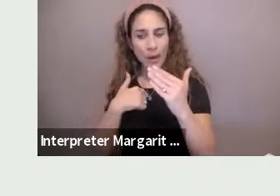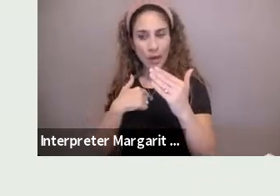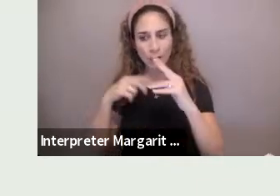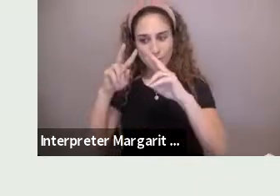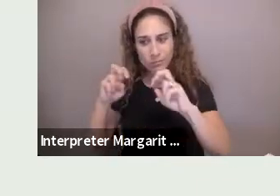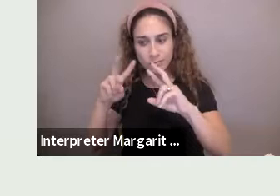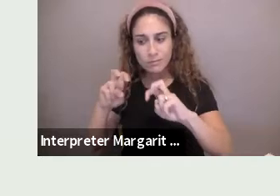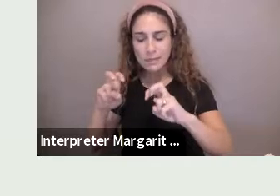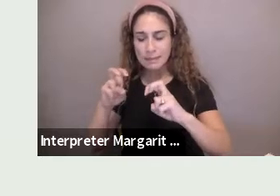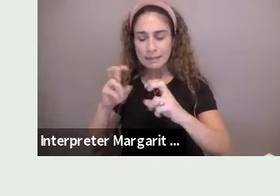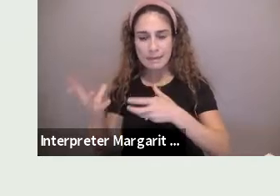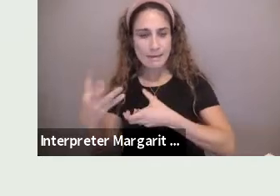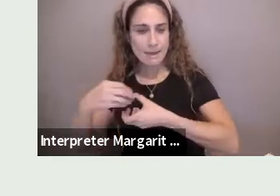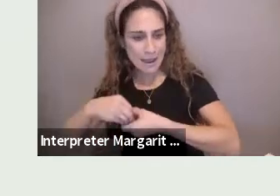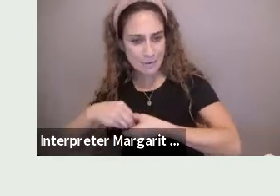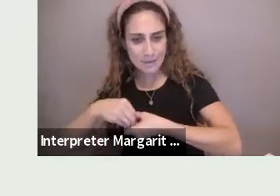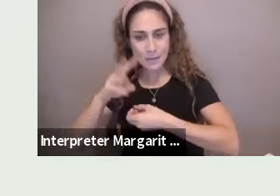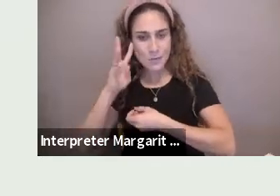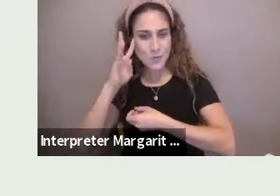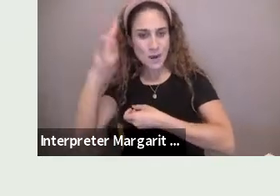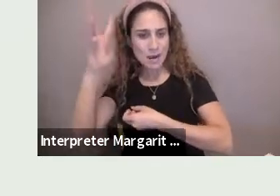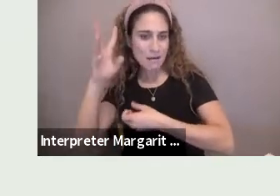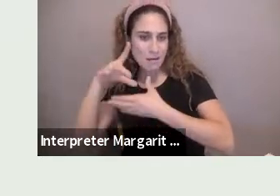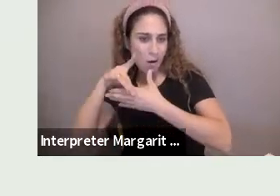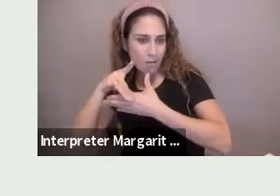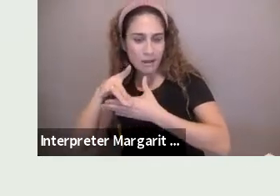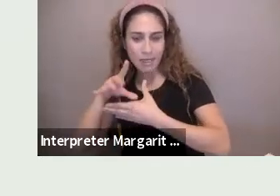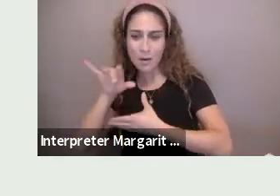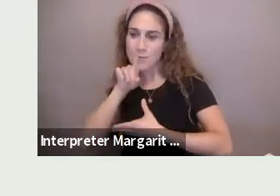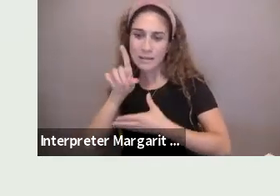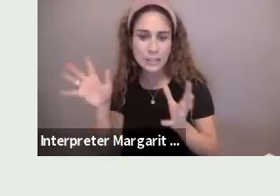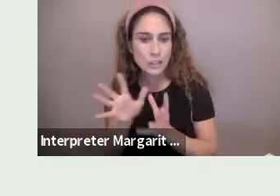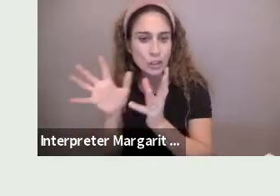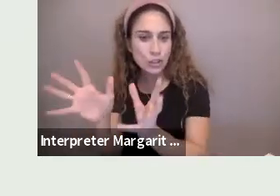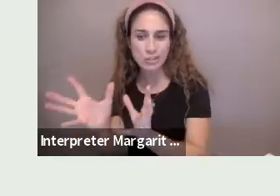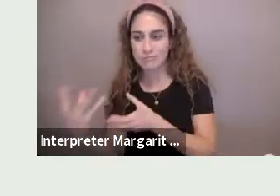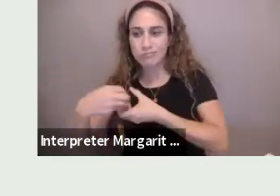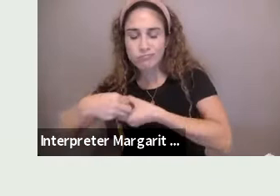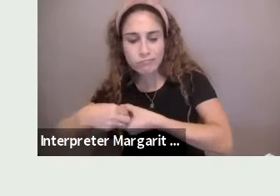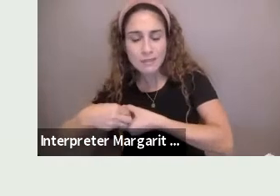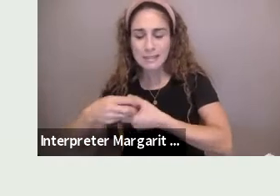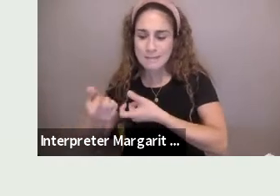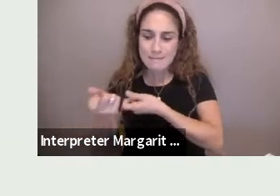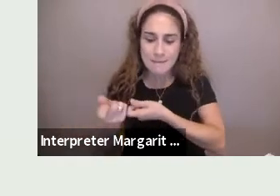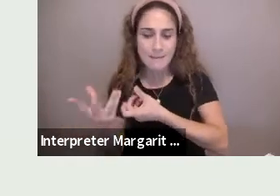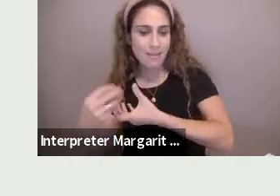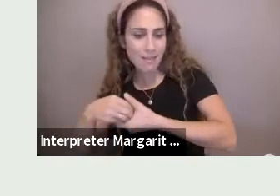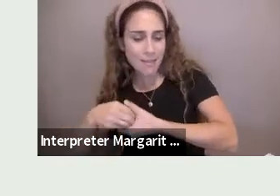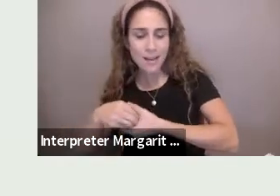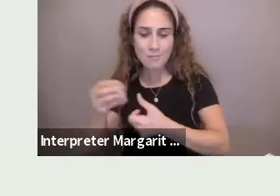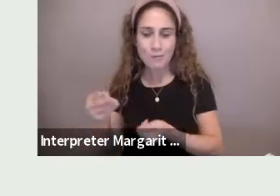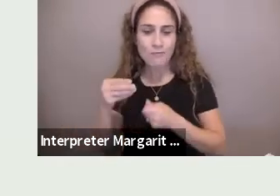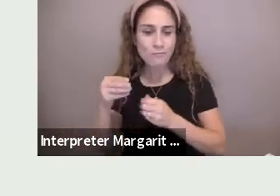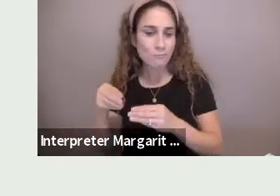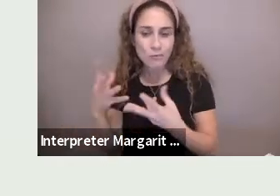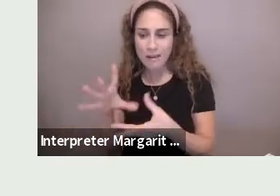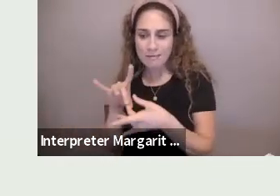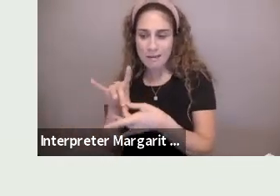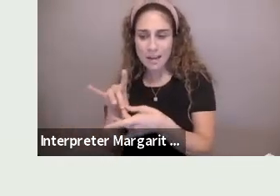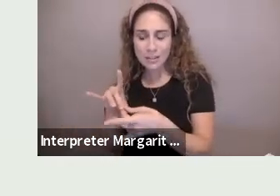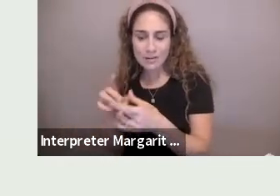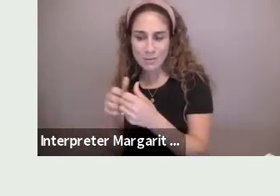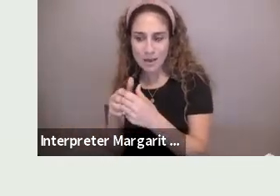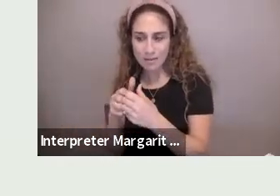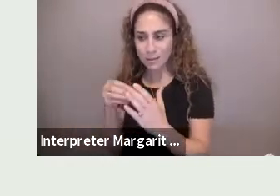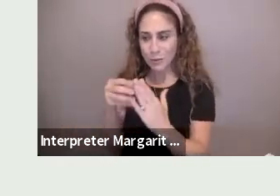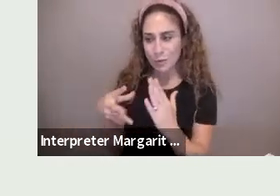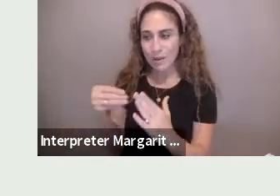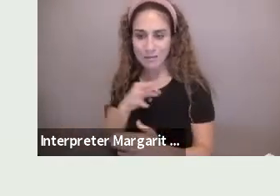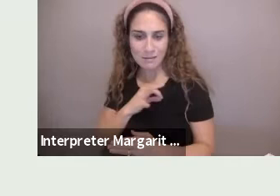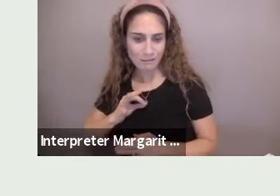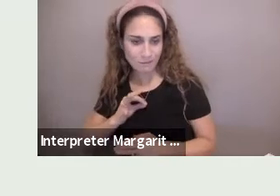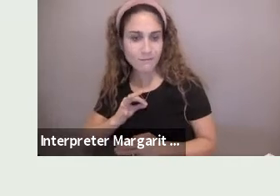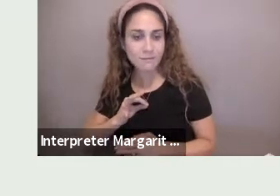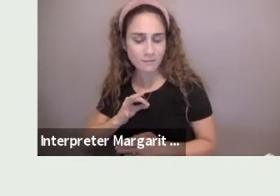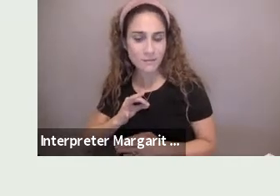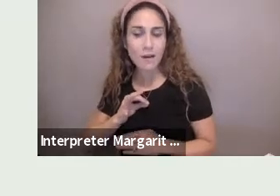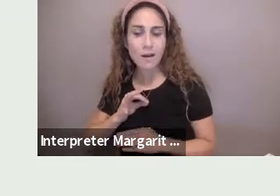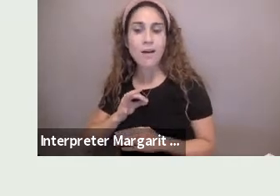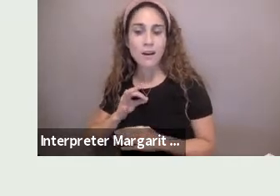Brian Boomer: creating content curriculum that drives engagement that bolsters relationships. It provides connection from students to faculty, but also between student peer groups.